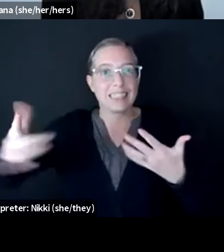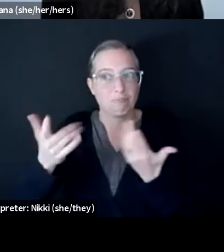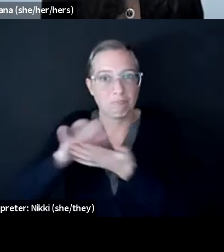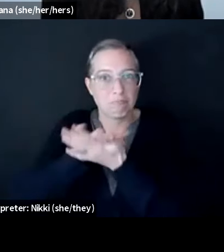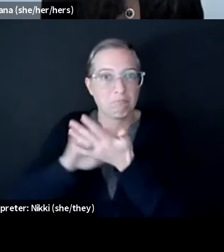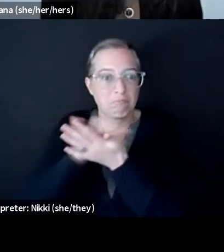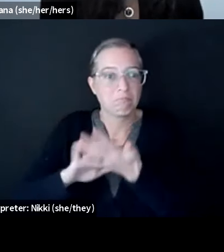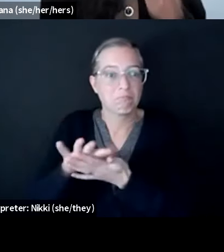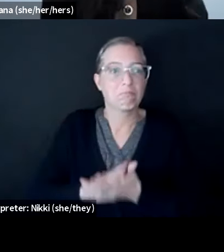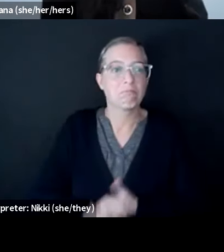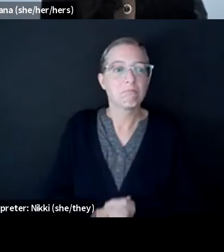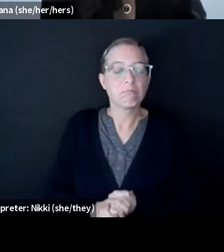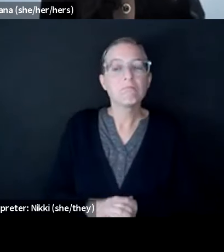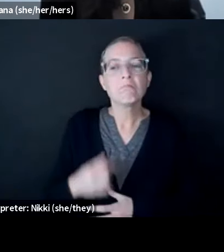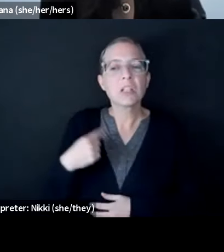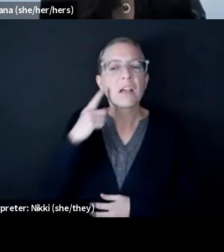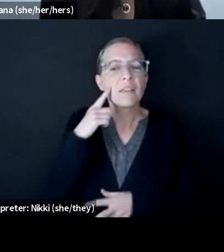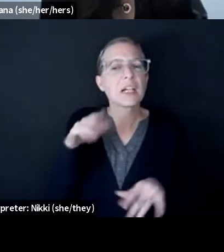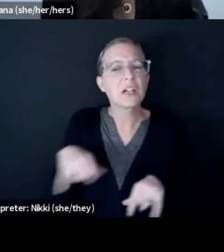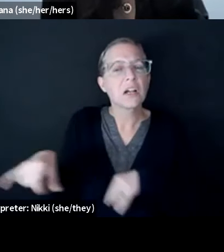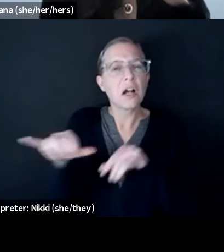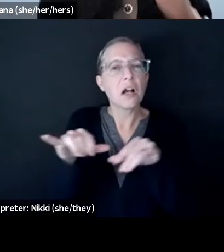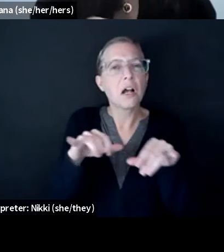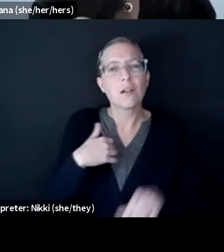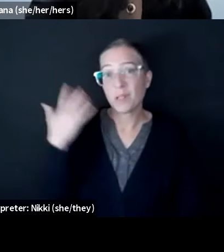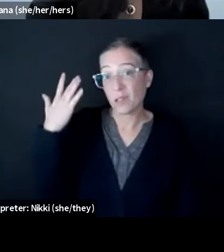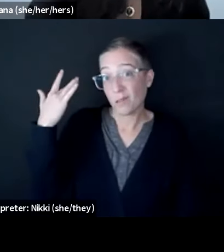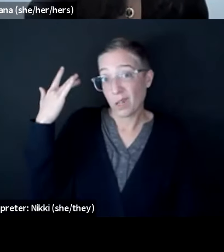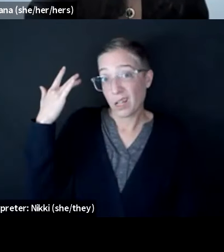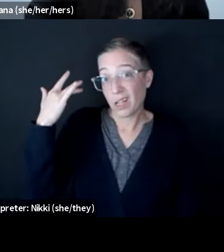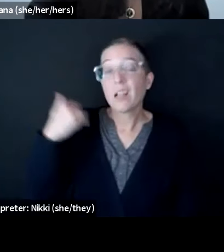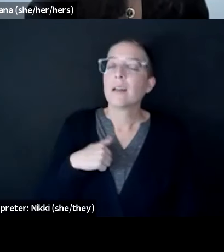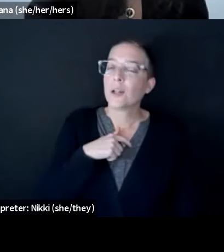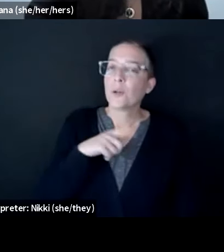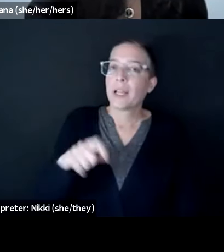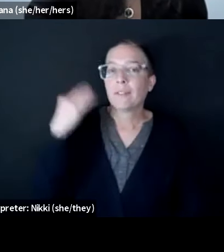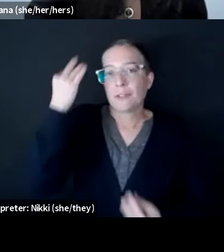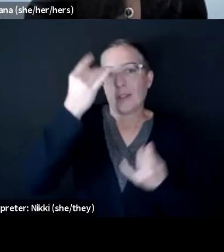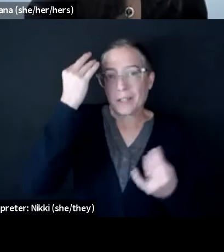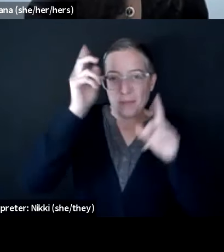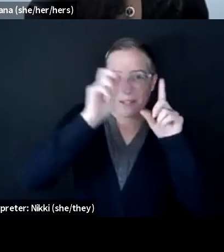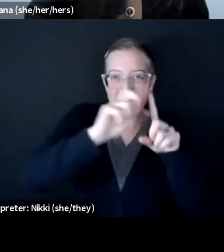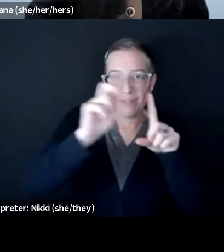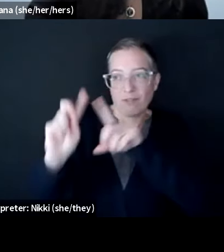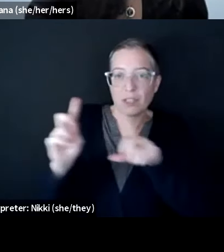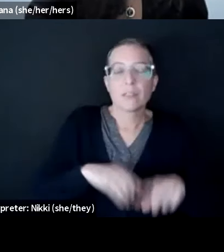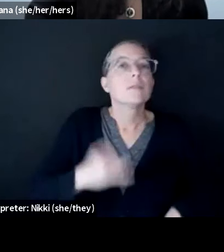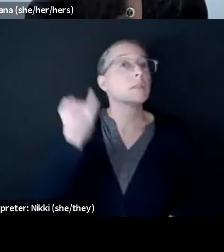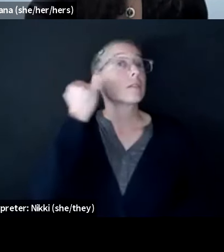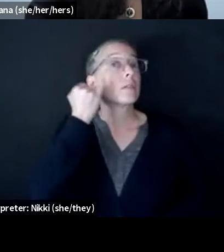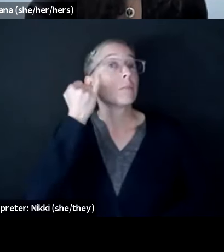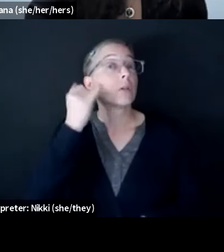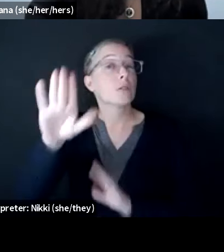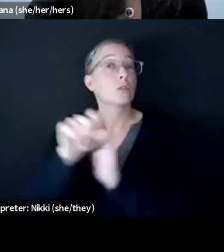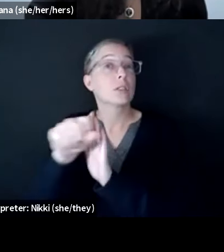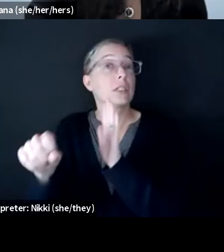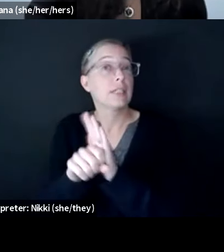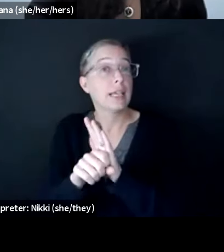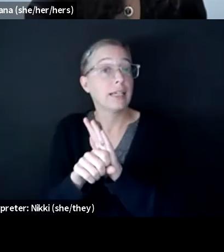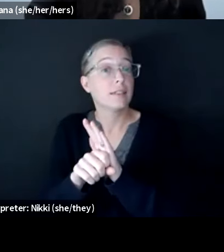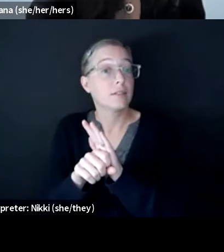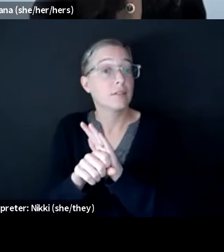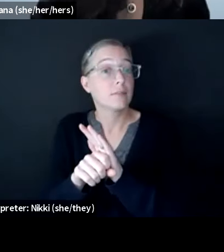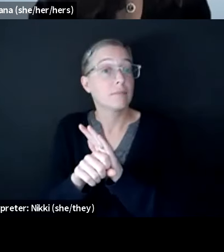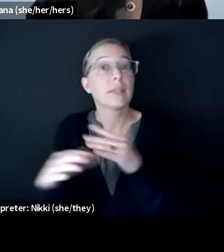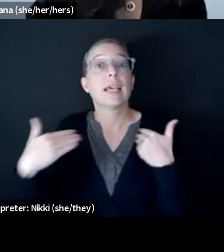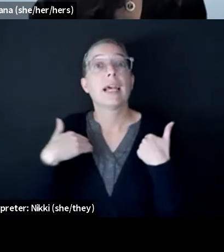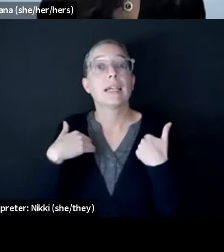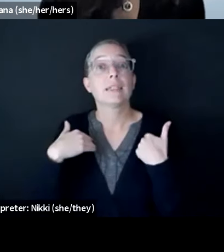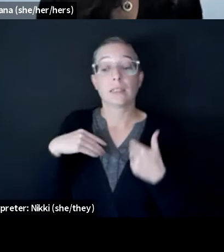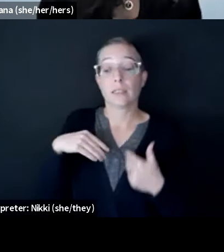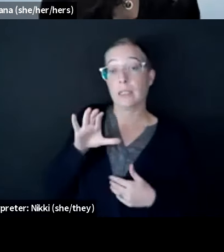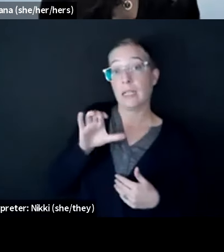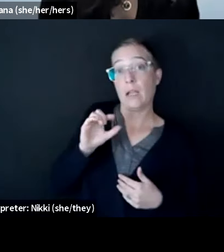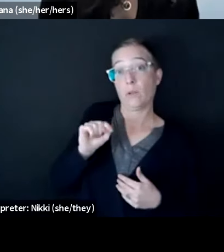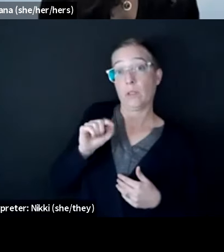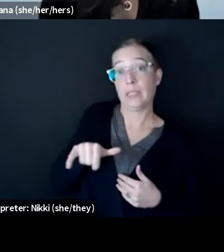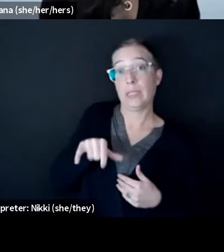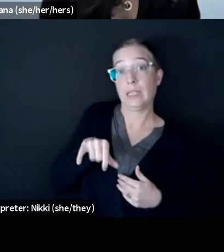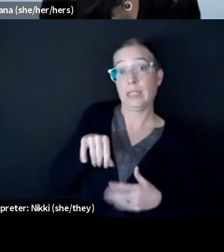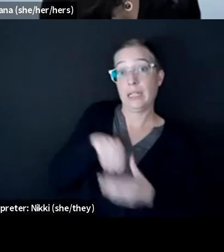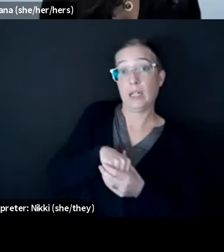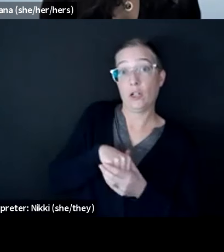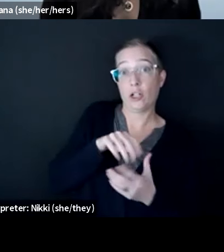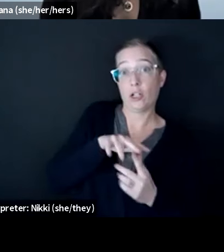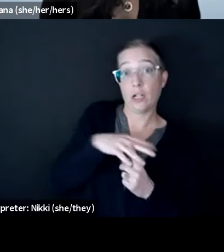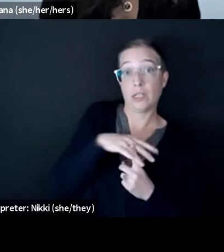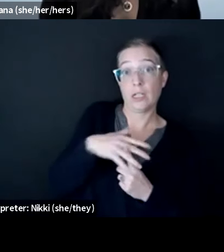Greg Aarons (he/his): That unusual because we have to think about so if you're operating in a state is county inner context and state outer context, or if you're operating in a specific health system.